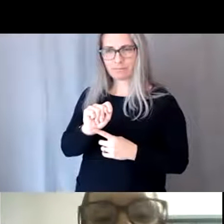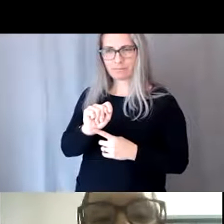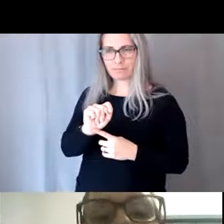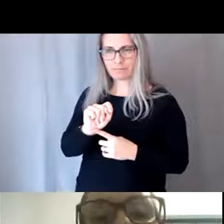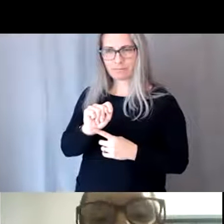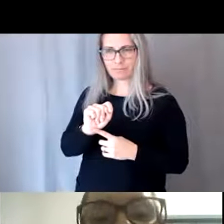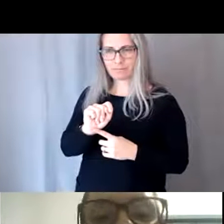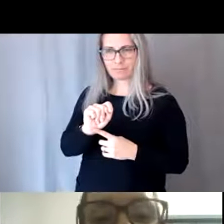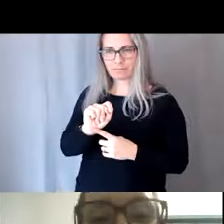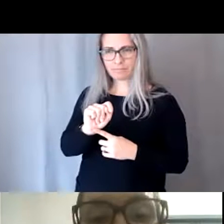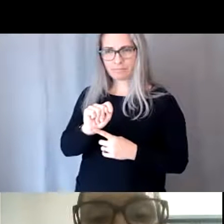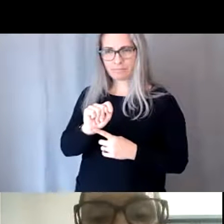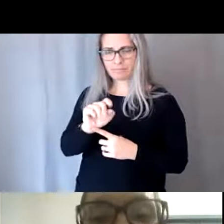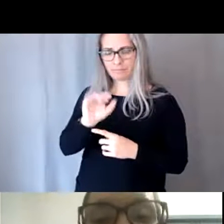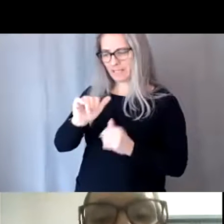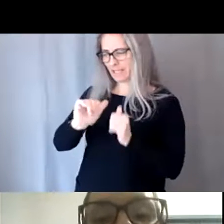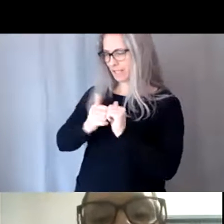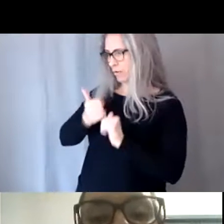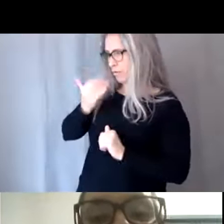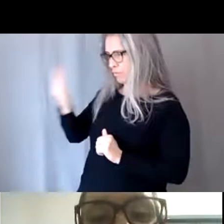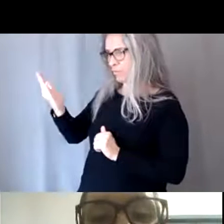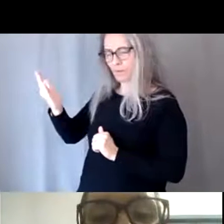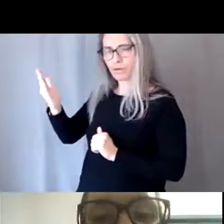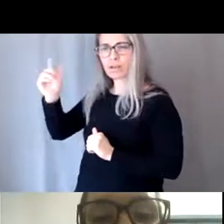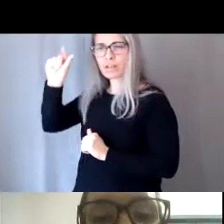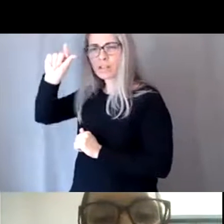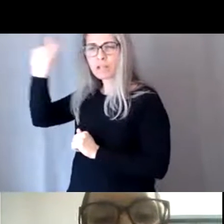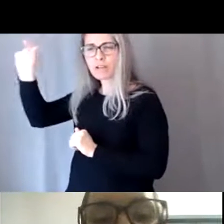as ways of measuring and defining disability